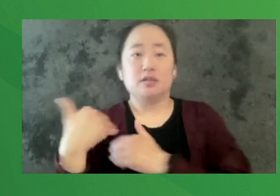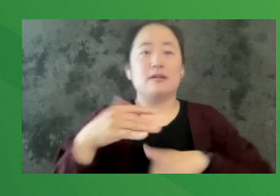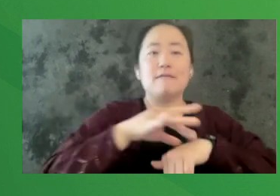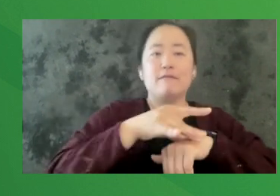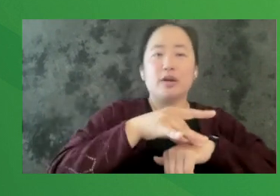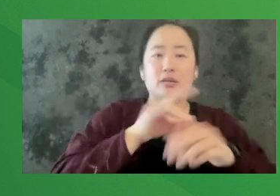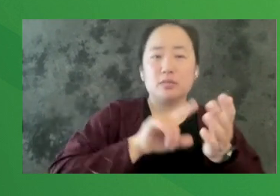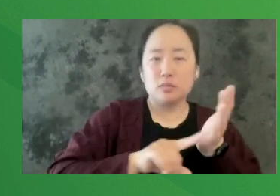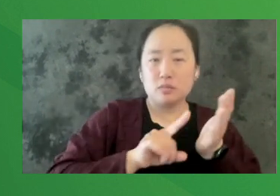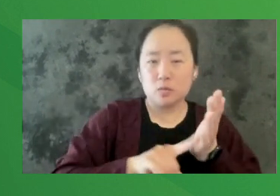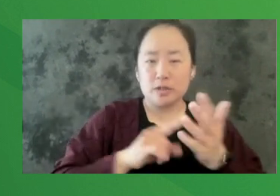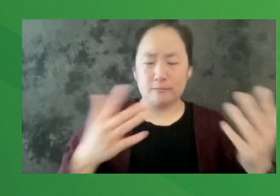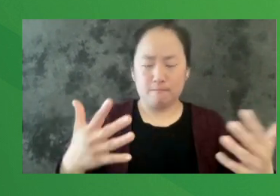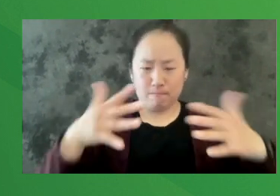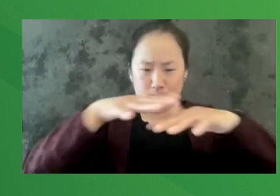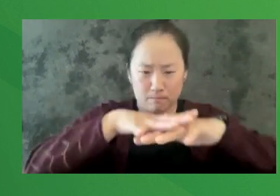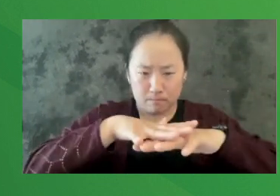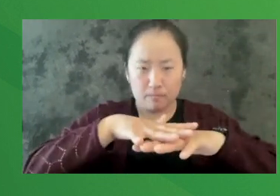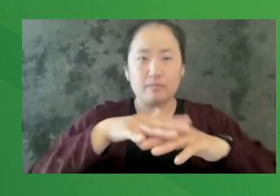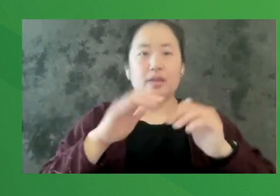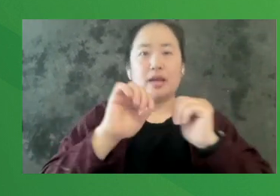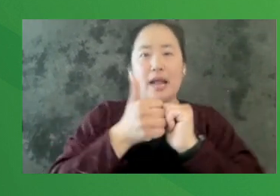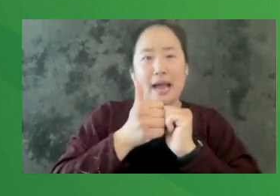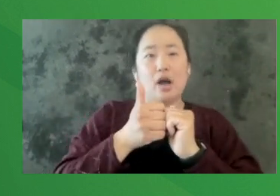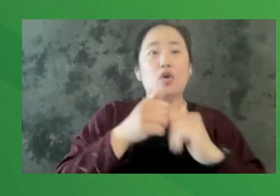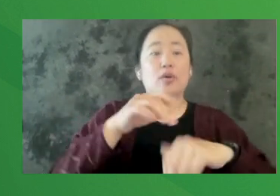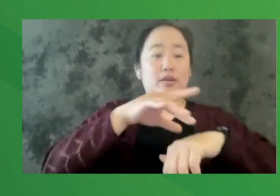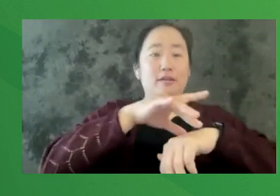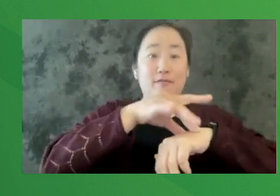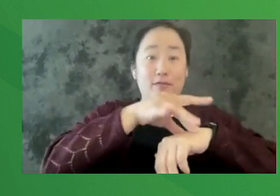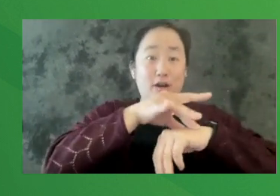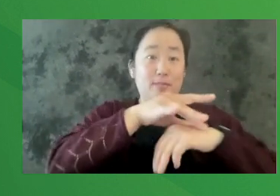can see environmental responsibility as civic responsibility. So, Dr Hollstein,